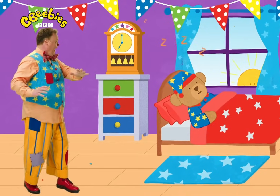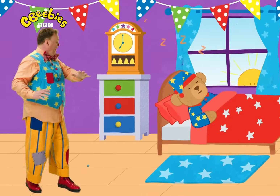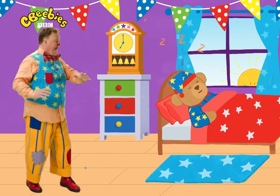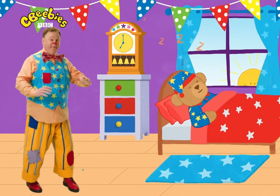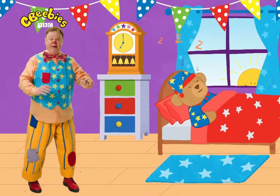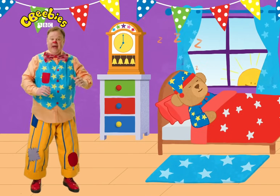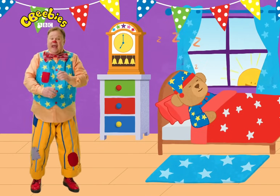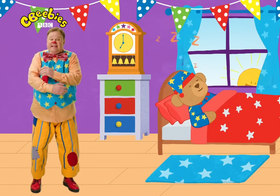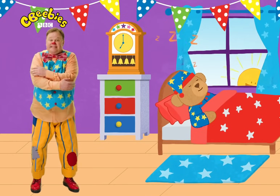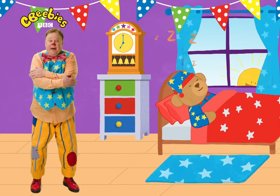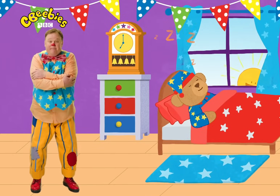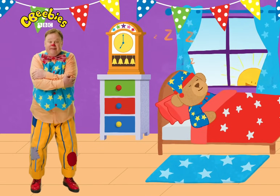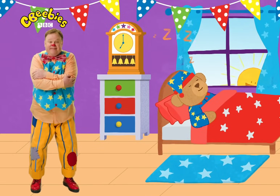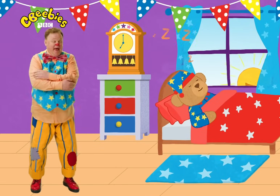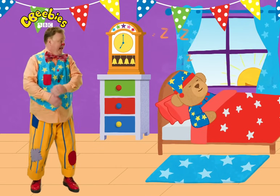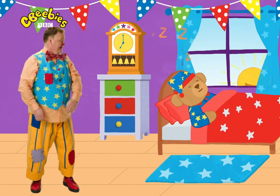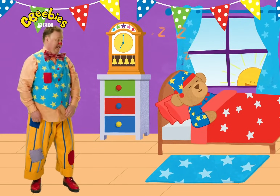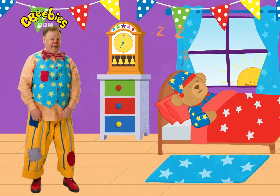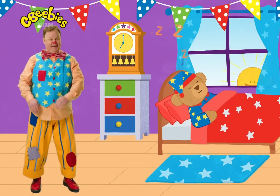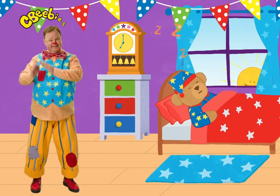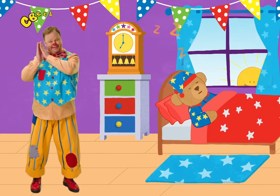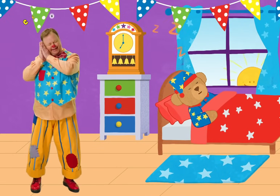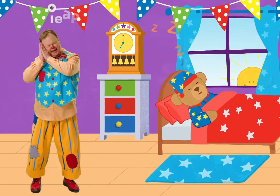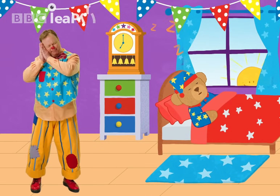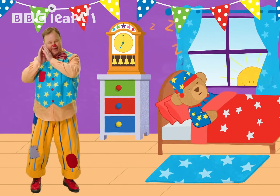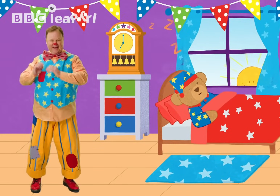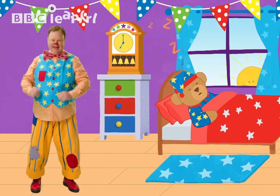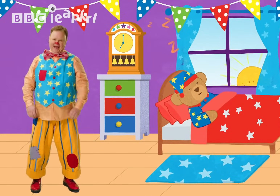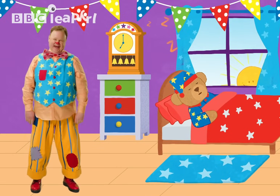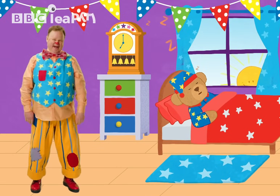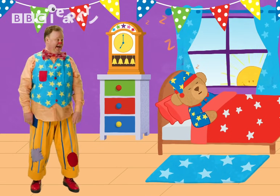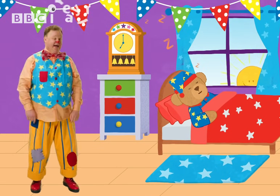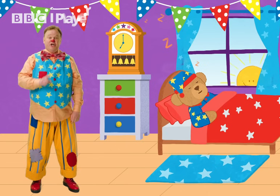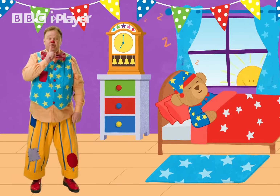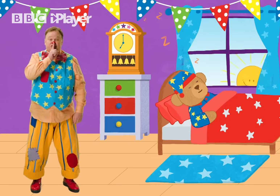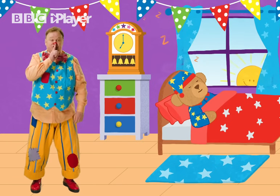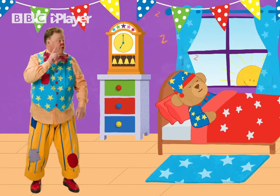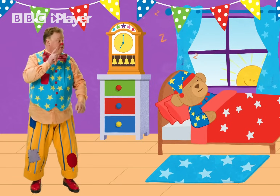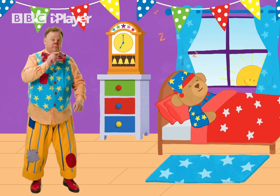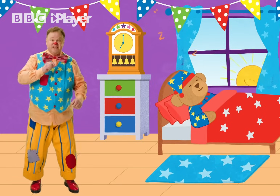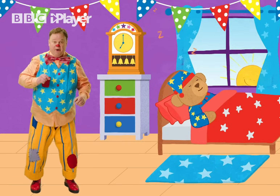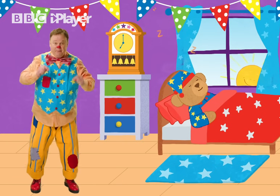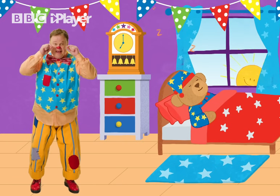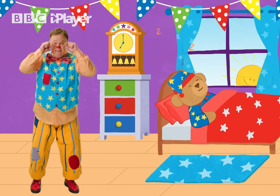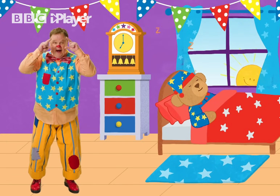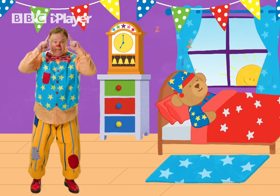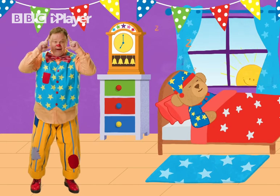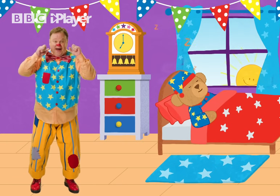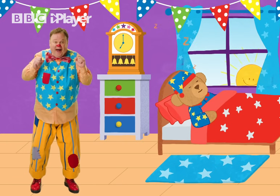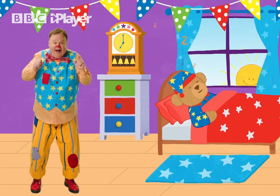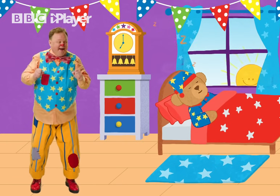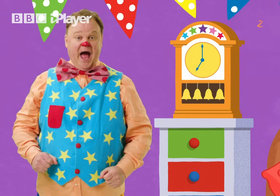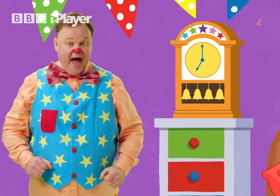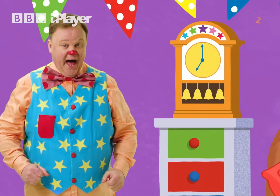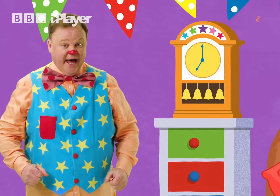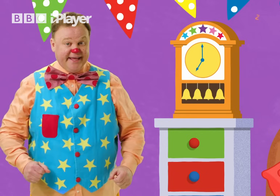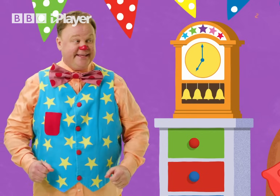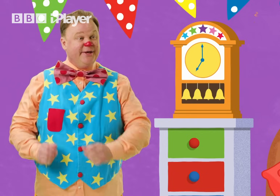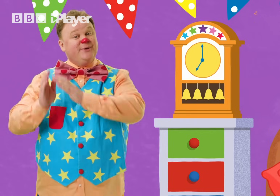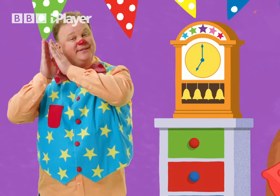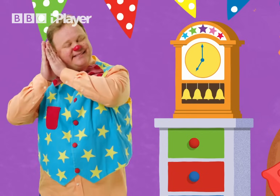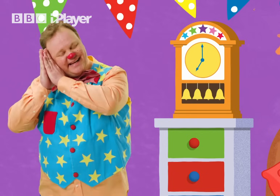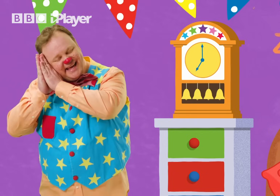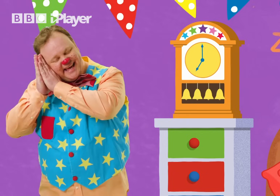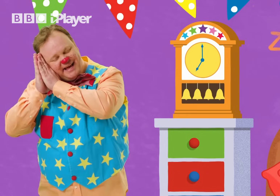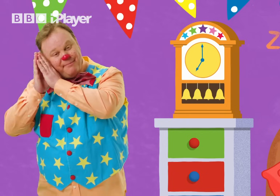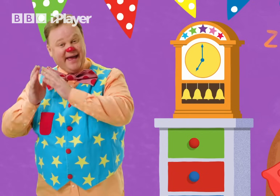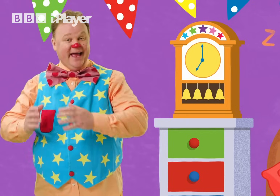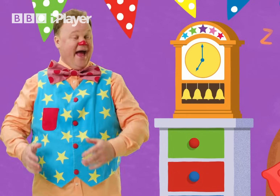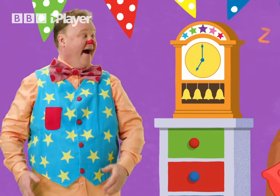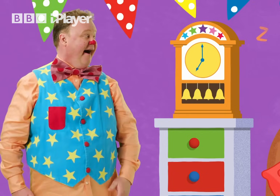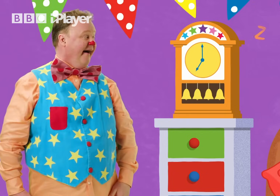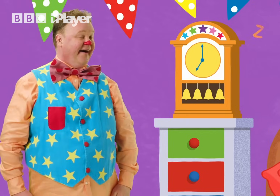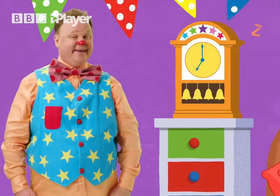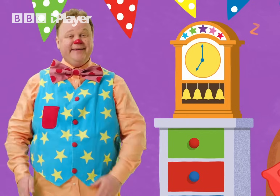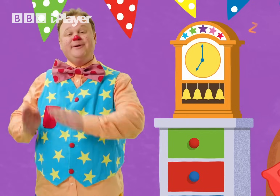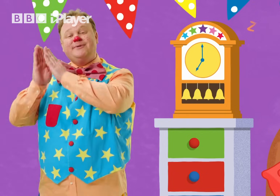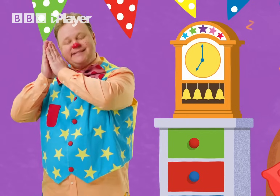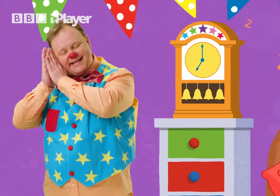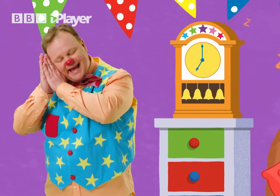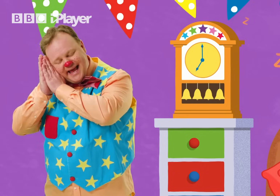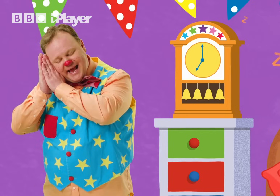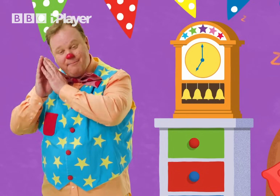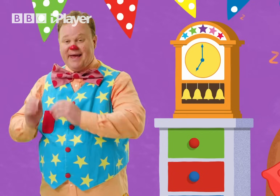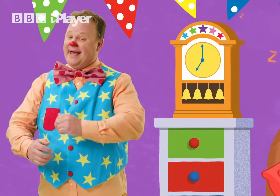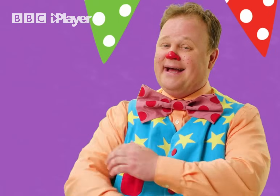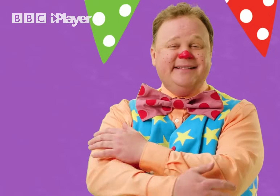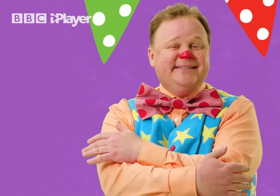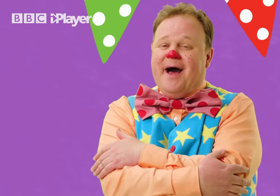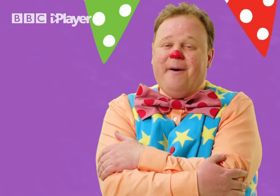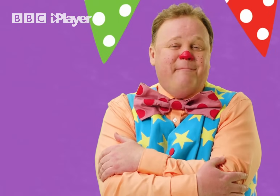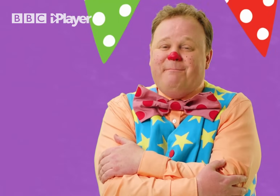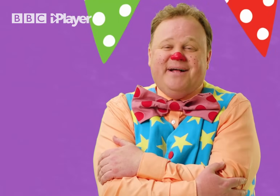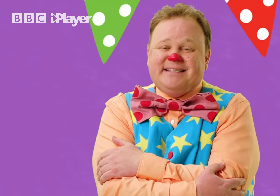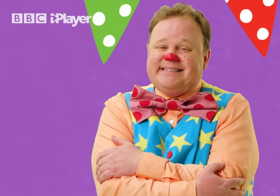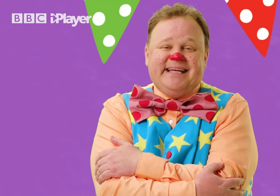oh it's tumble ted he's sleeping shall we wake him up are you sleeping are you sleeping tumble ted